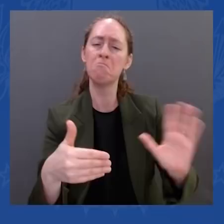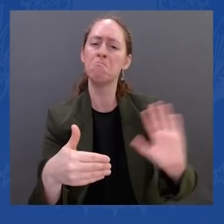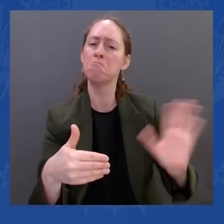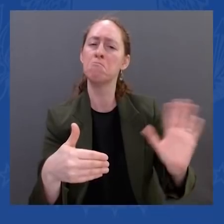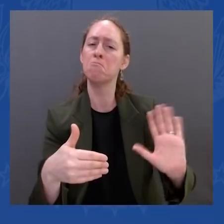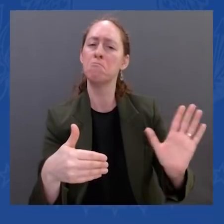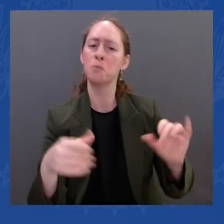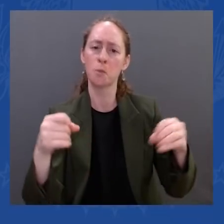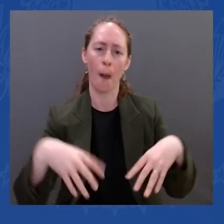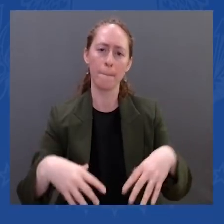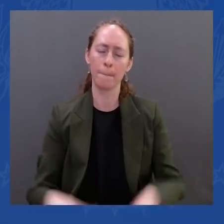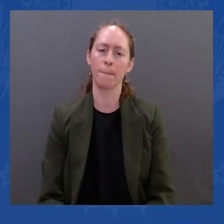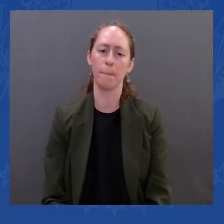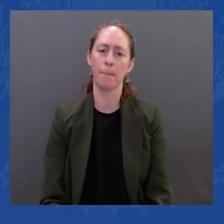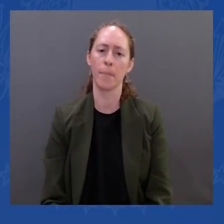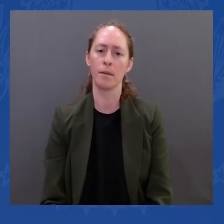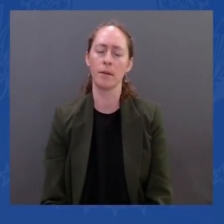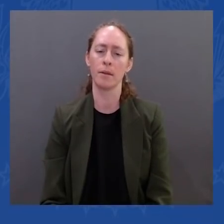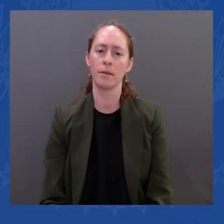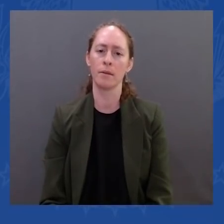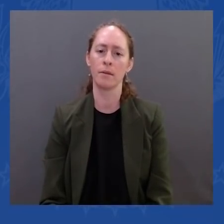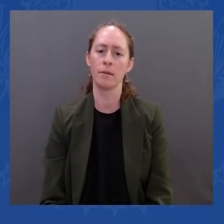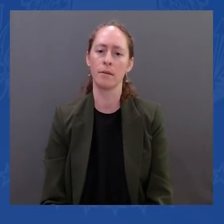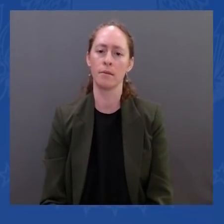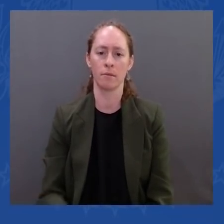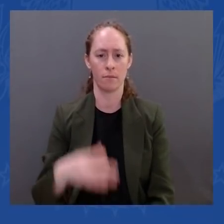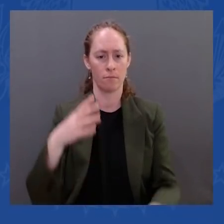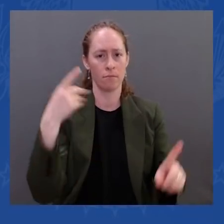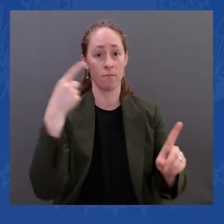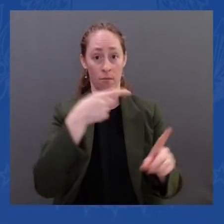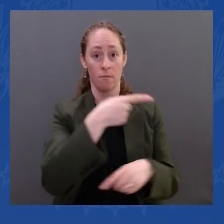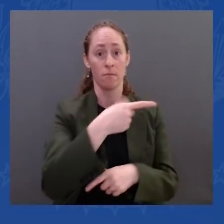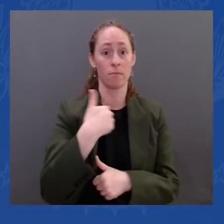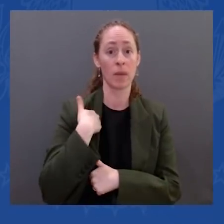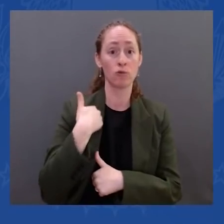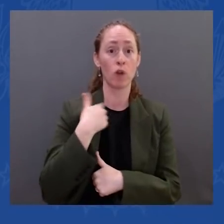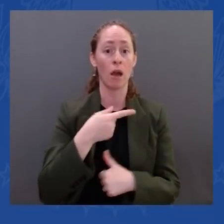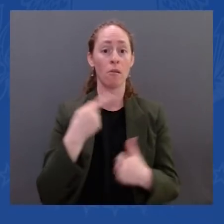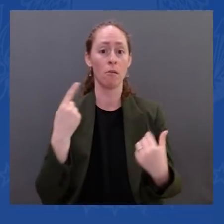And strengthening of Japan-U.S. alliance is very important.